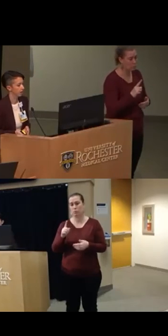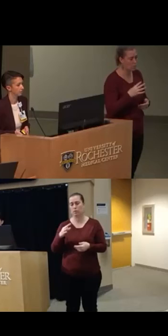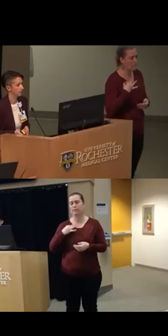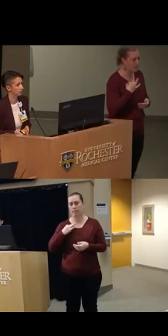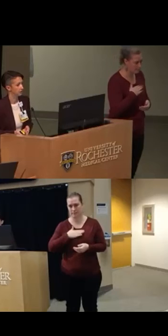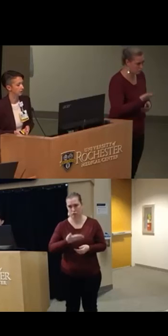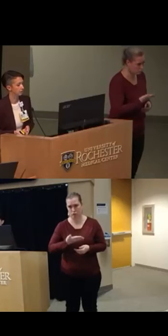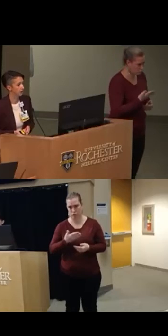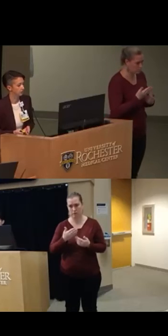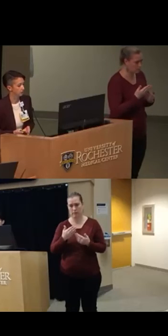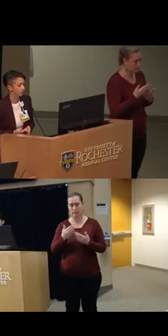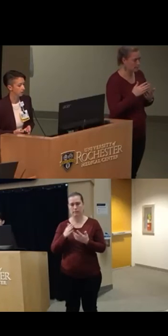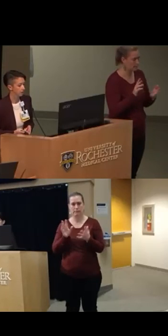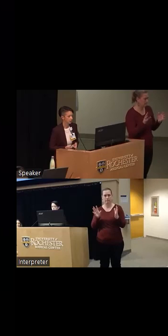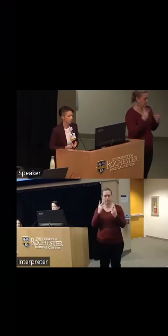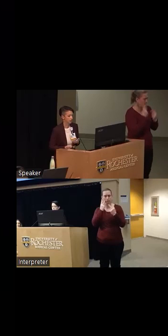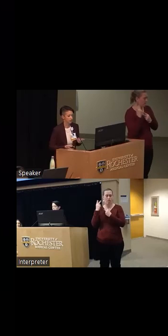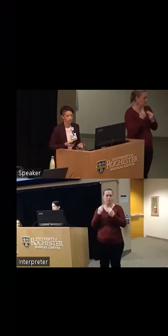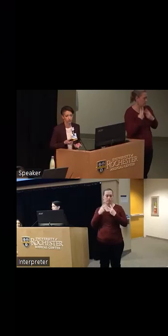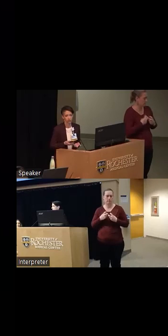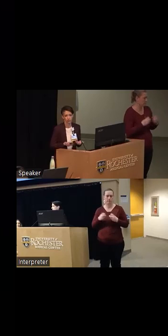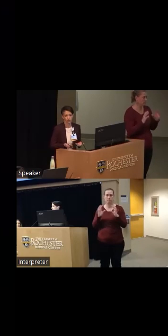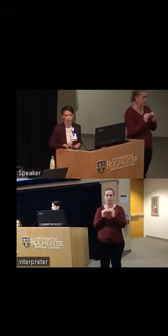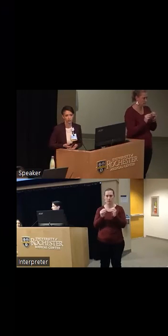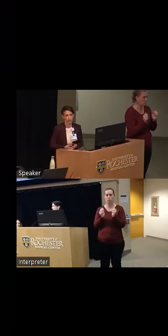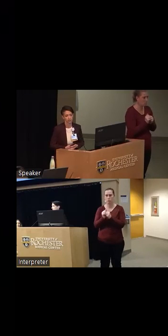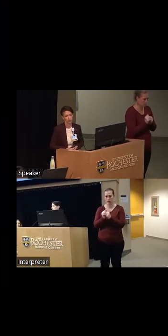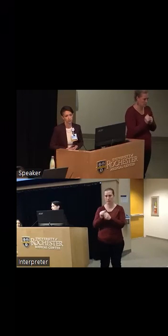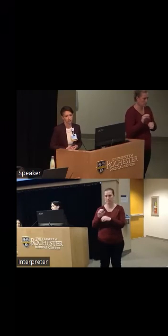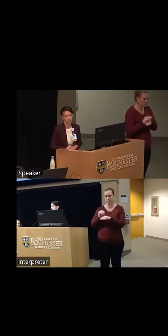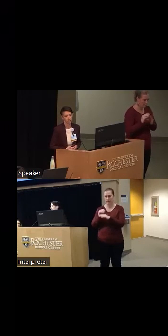um meeting with an EAP counselor in the event that a resident receives negative feedback about